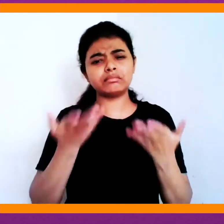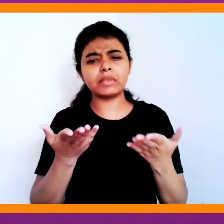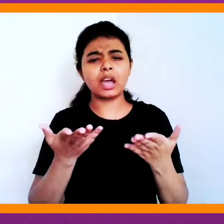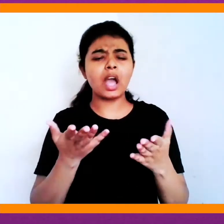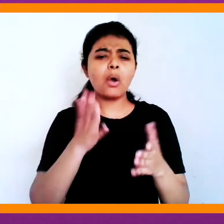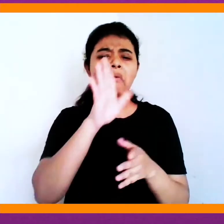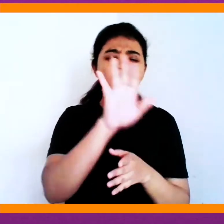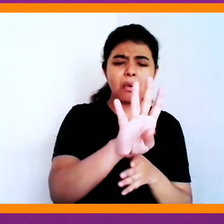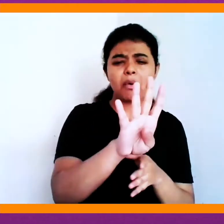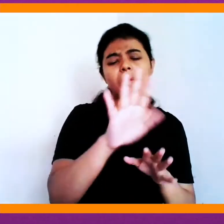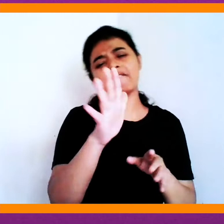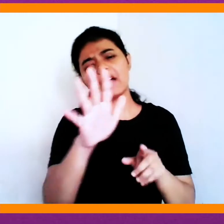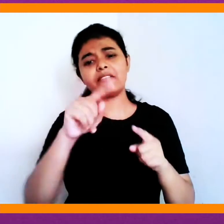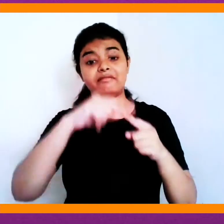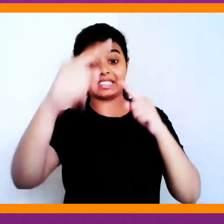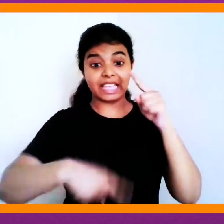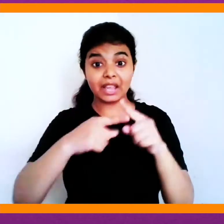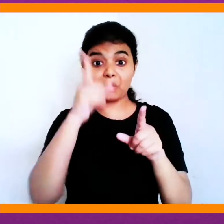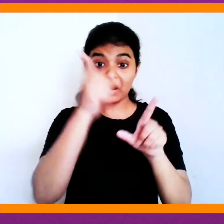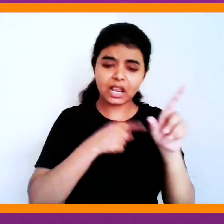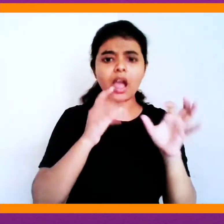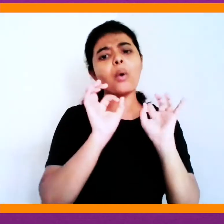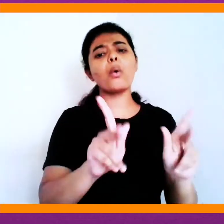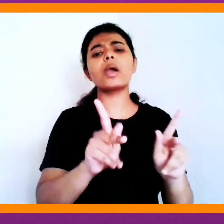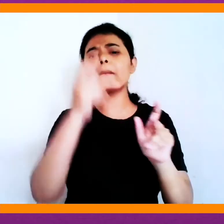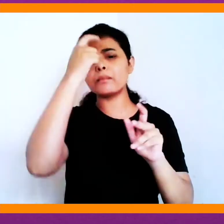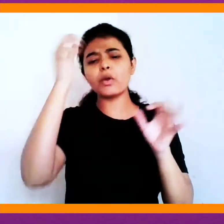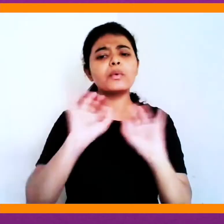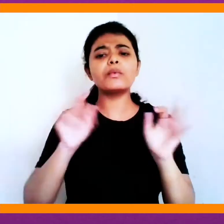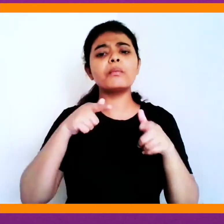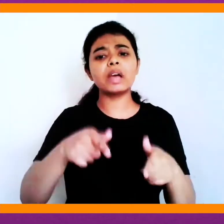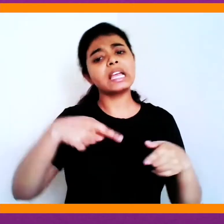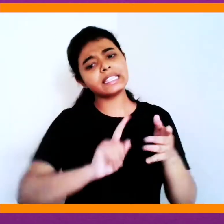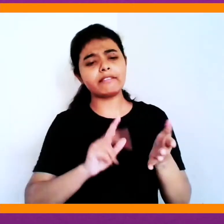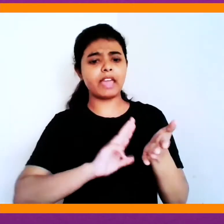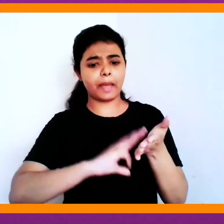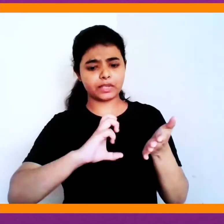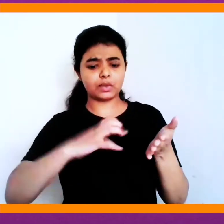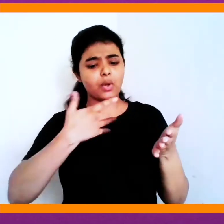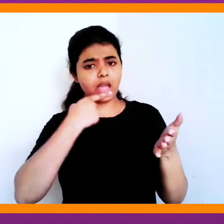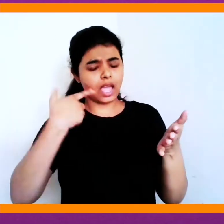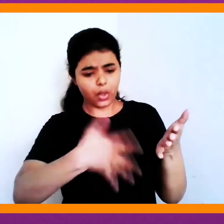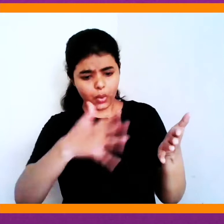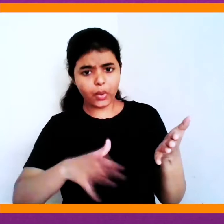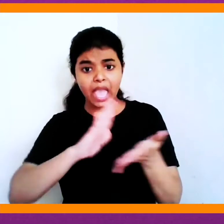months maybe four to five cycles in a year however if the cycles are coming by themselves that means